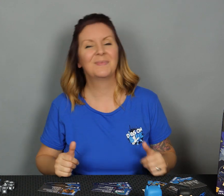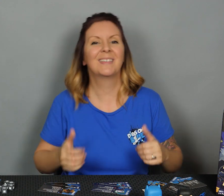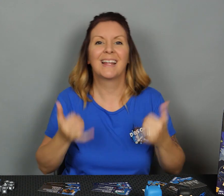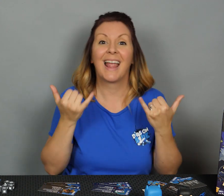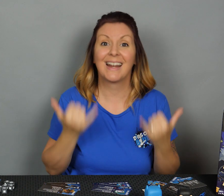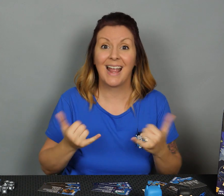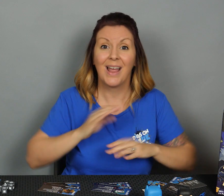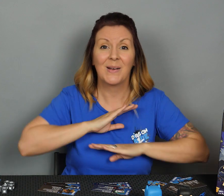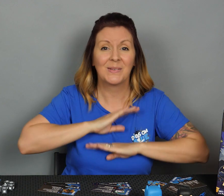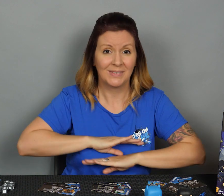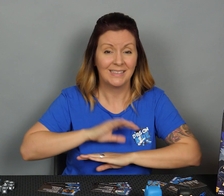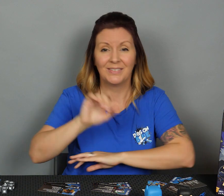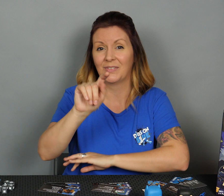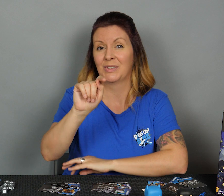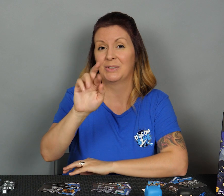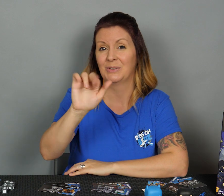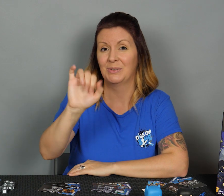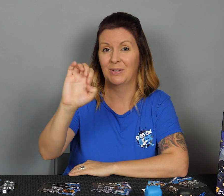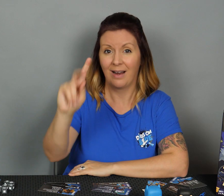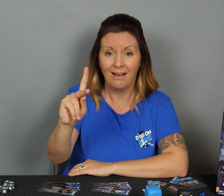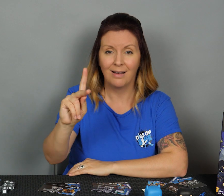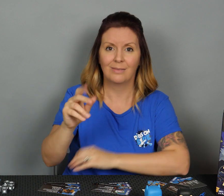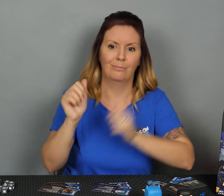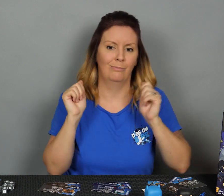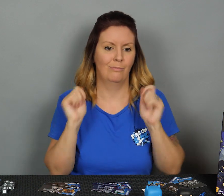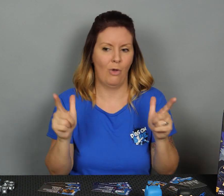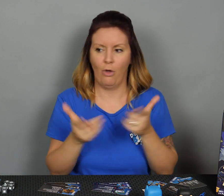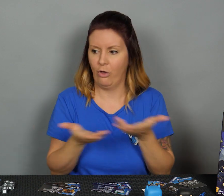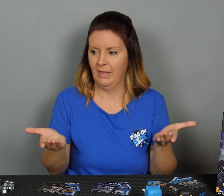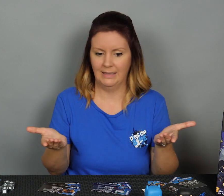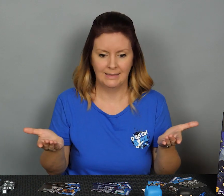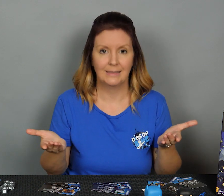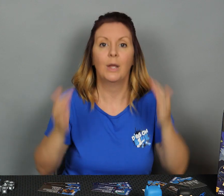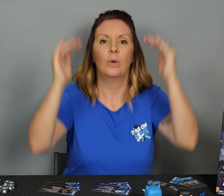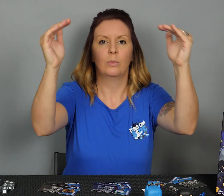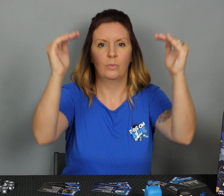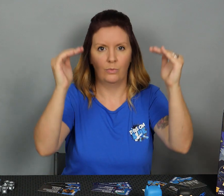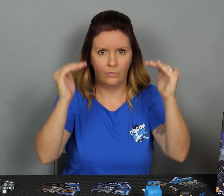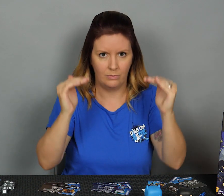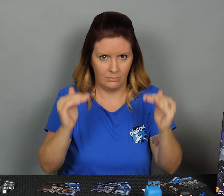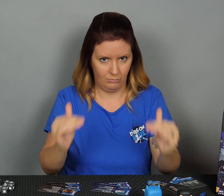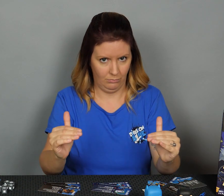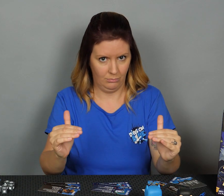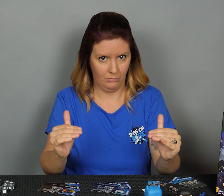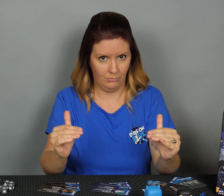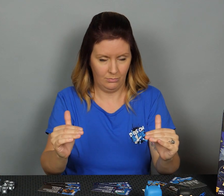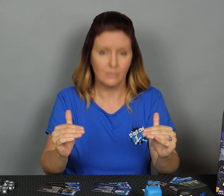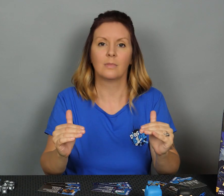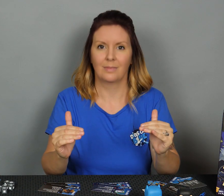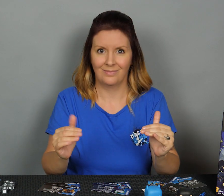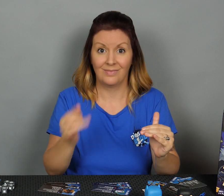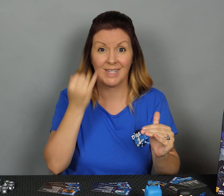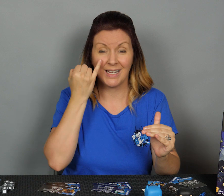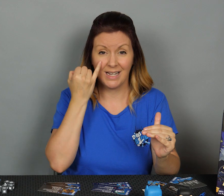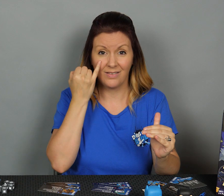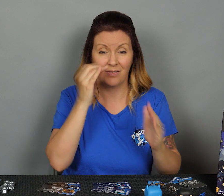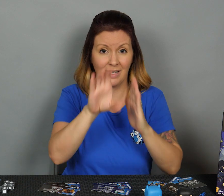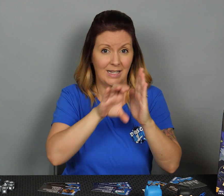Now, everything on the cooldown track gets moved down one level.